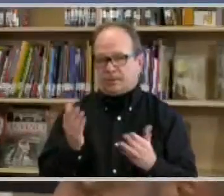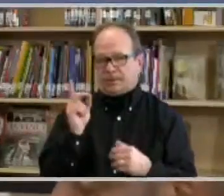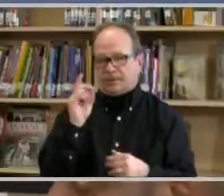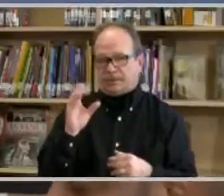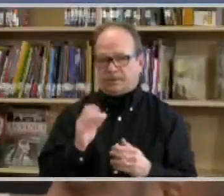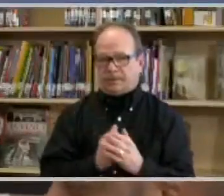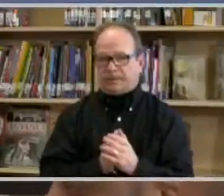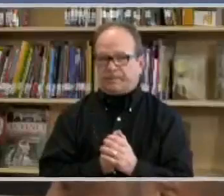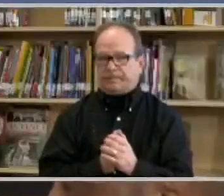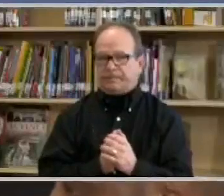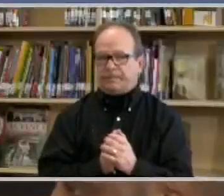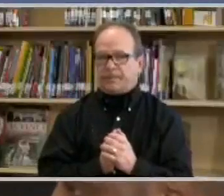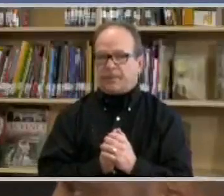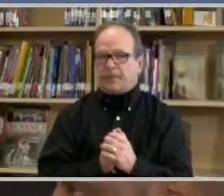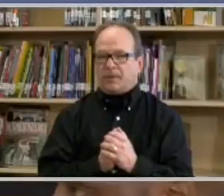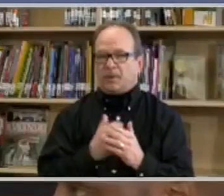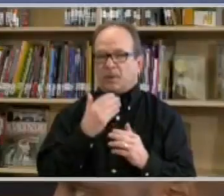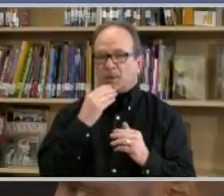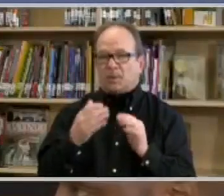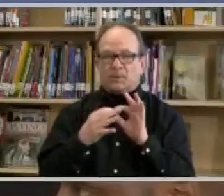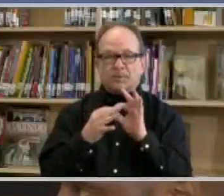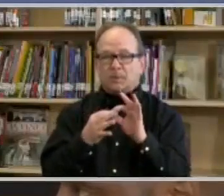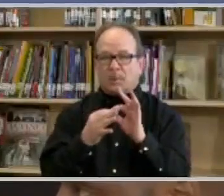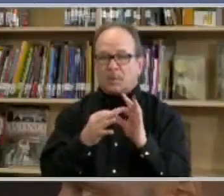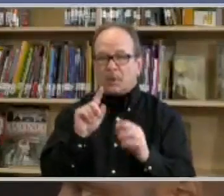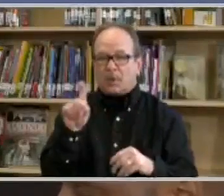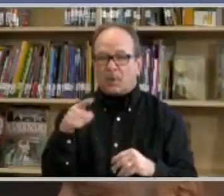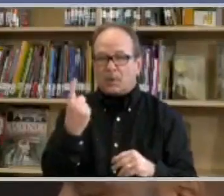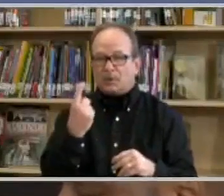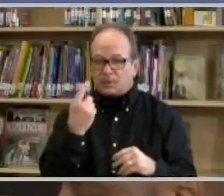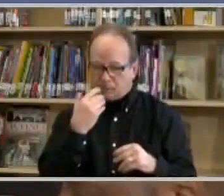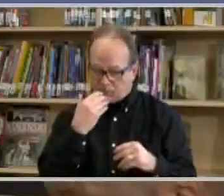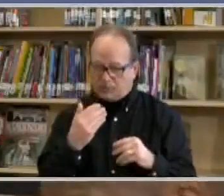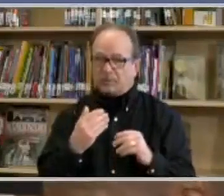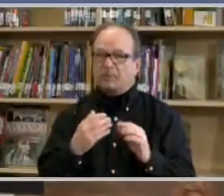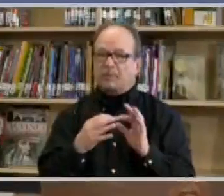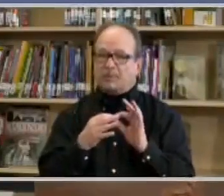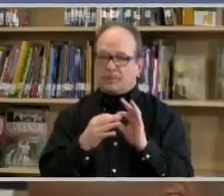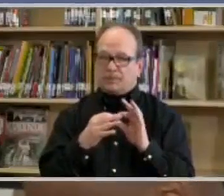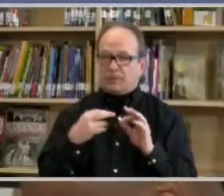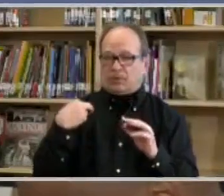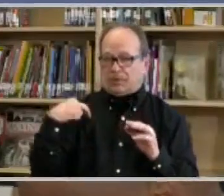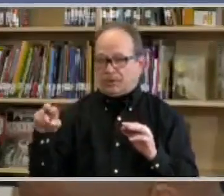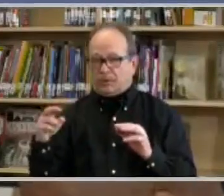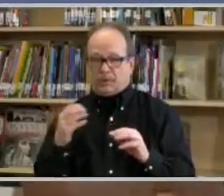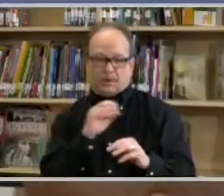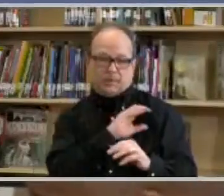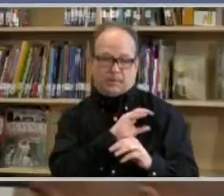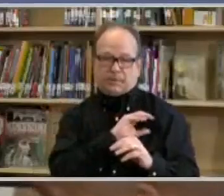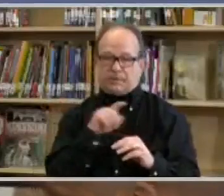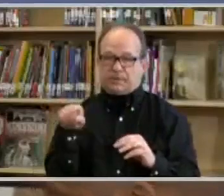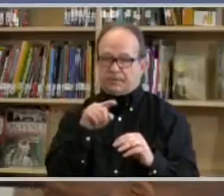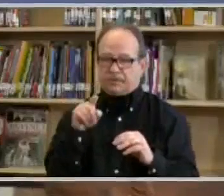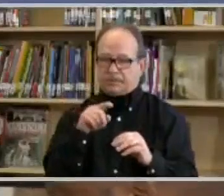MOSQUE -- 80 YEARS HERE IN D.C. IT WASN'T ALWAYS A GOOD